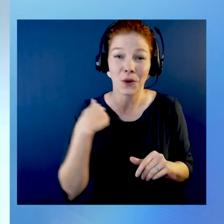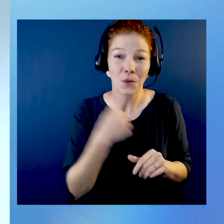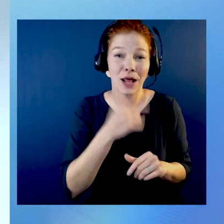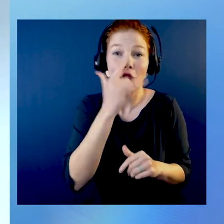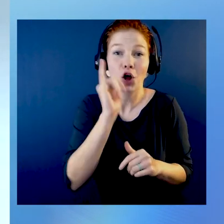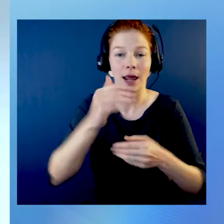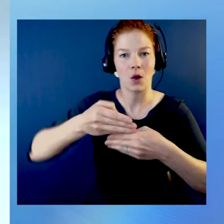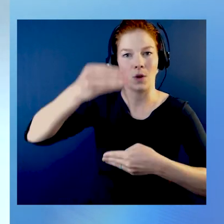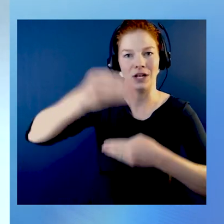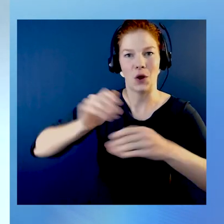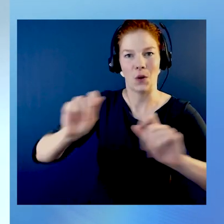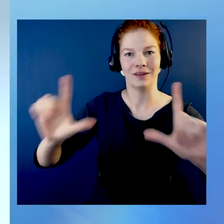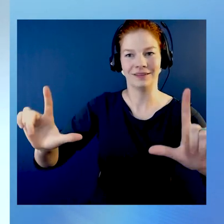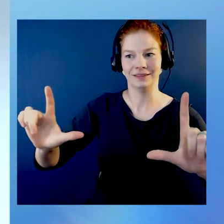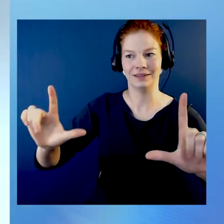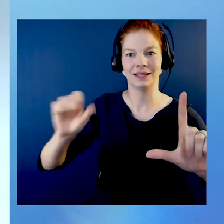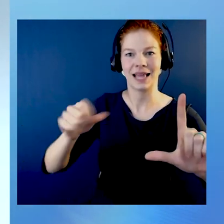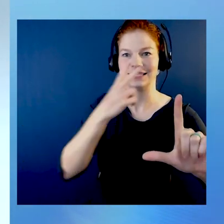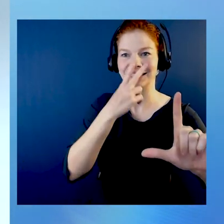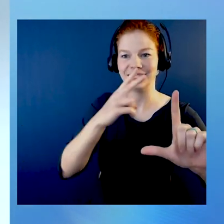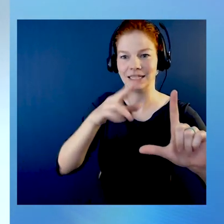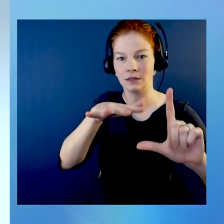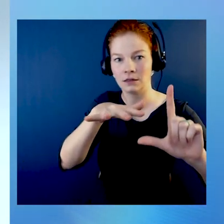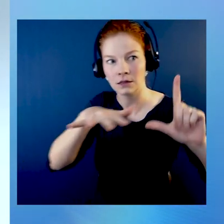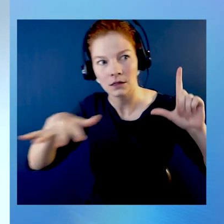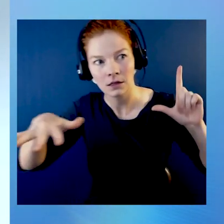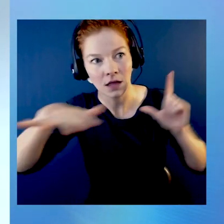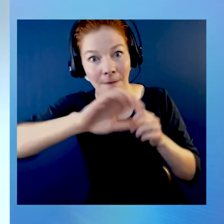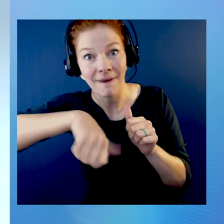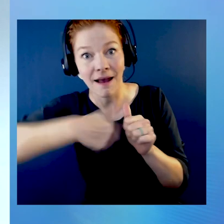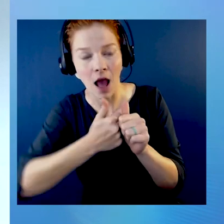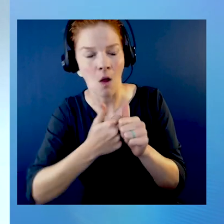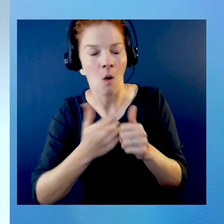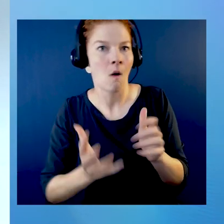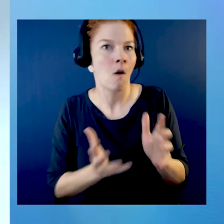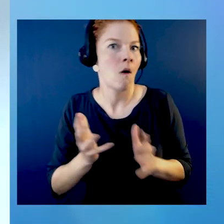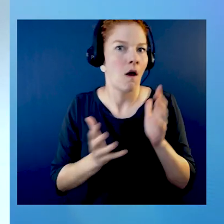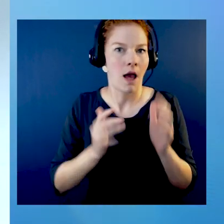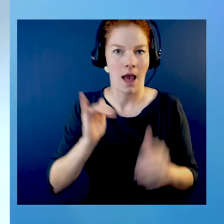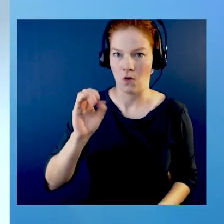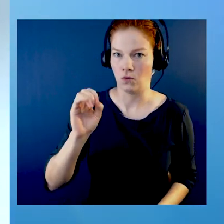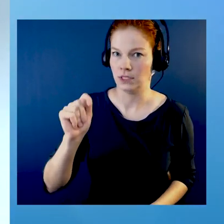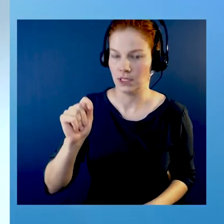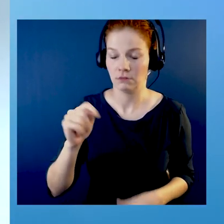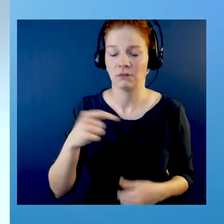into the sophisticated backend IoT. What I love about working with Microsoft is we have